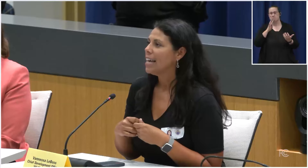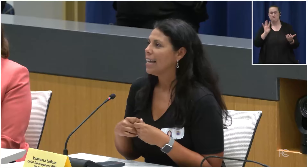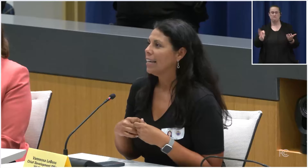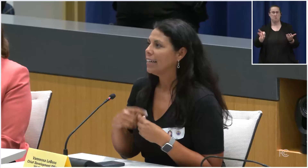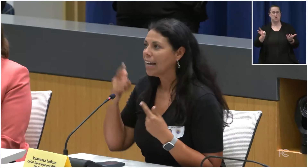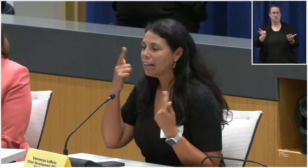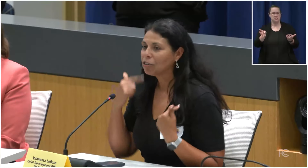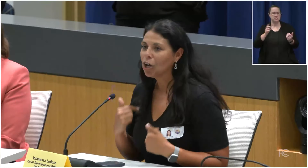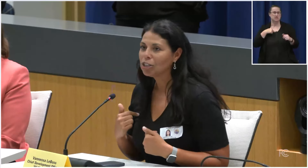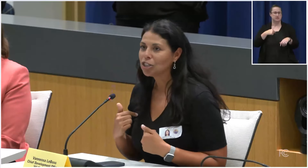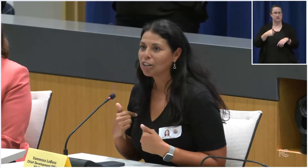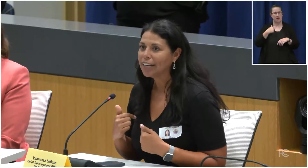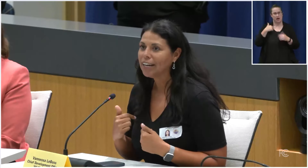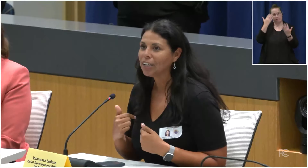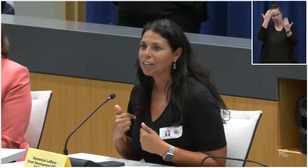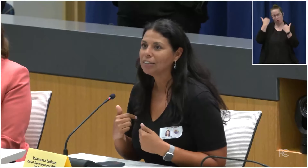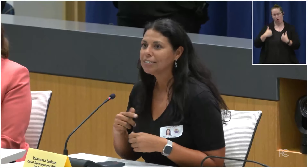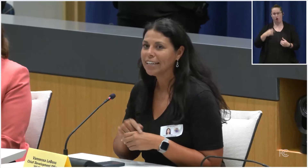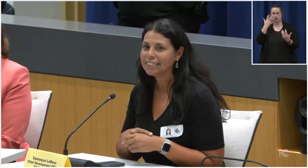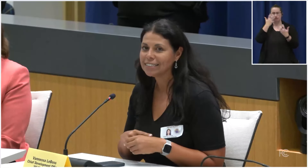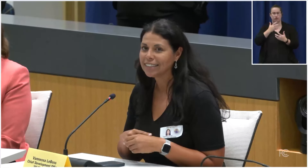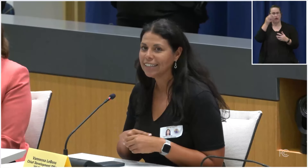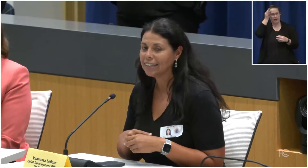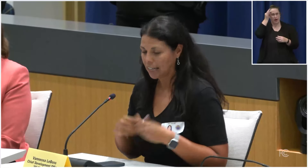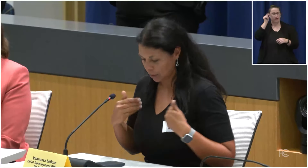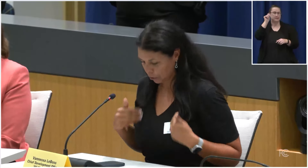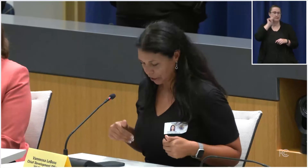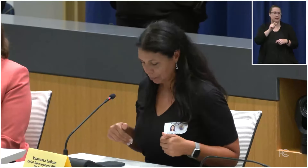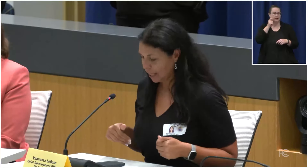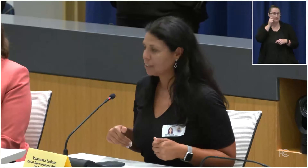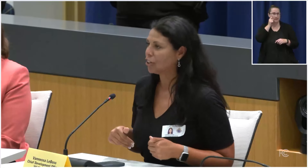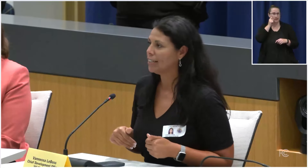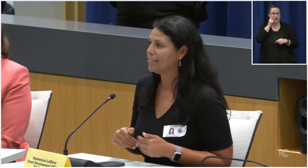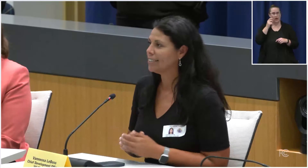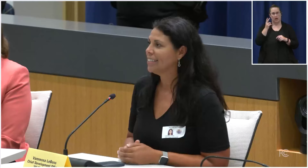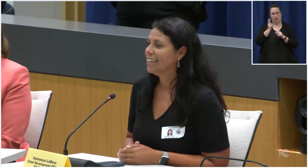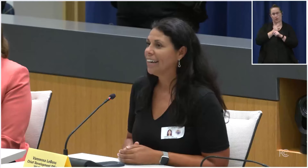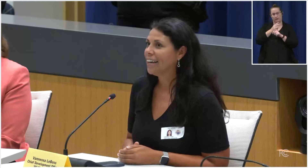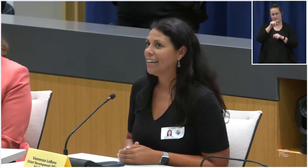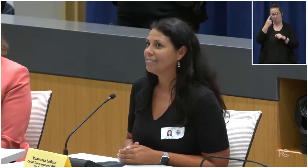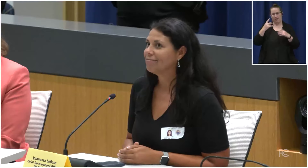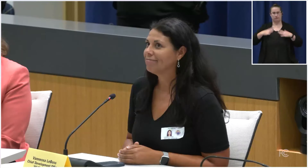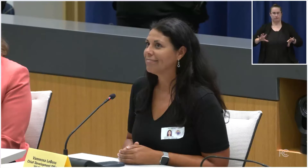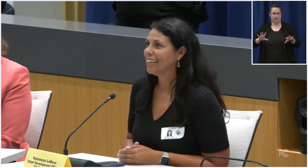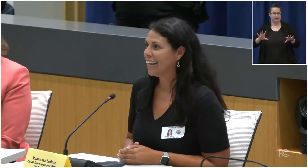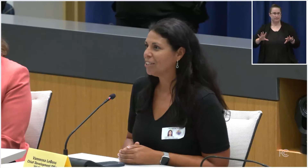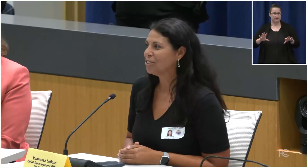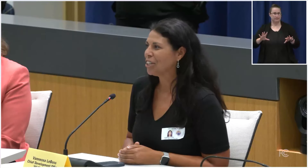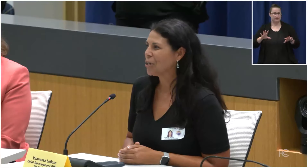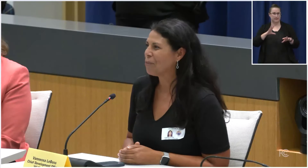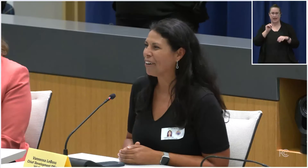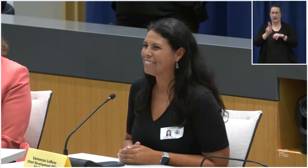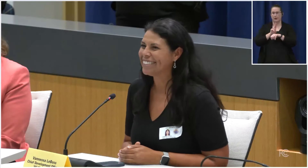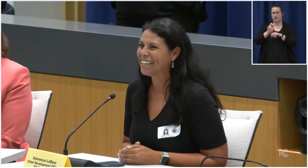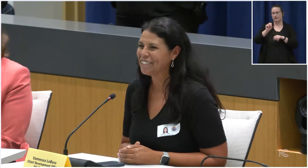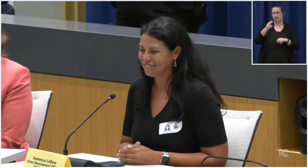THANK YOU. OH I DIDN'T DO MY DESCRIPTION I'M SO SORRY I'M A HISPANIC FEMALE IN MY MID 40S AND I HAVE LONG DARK